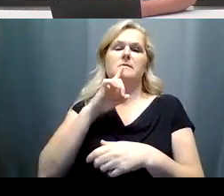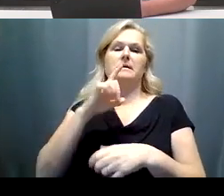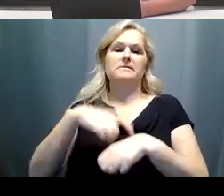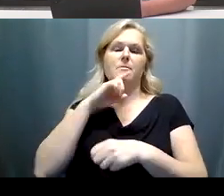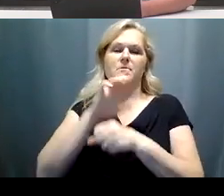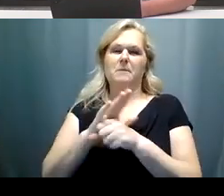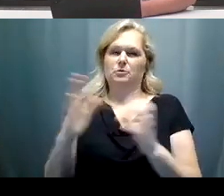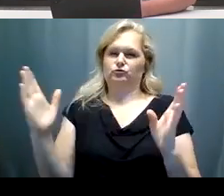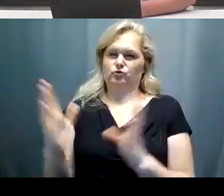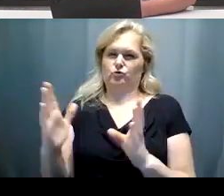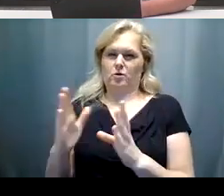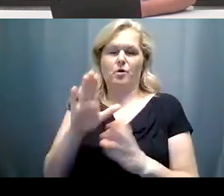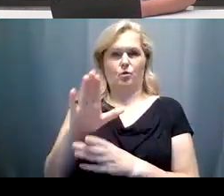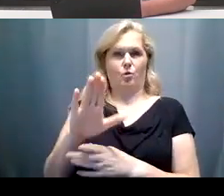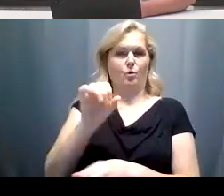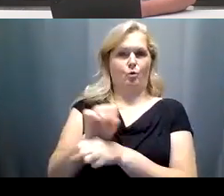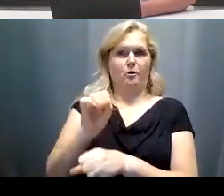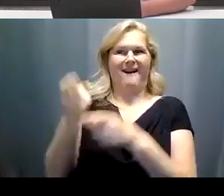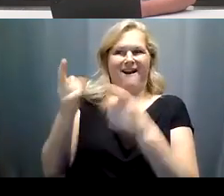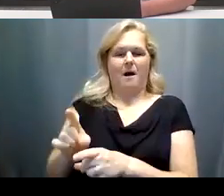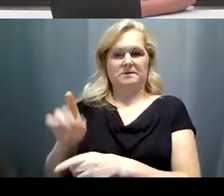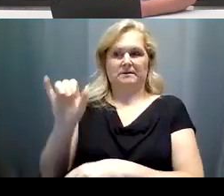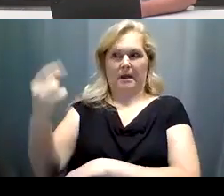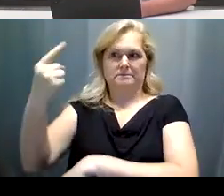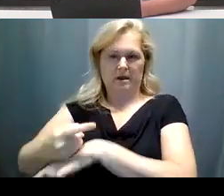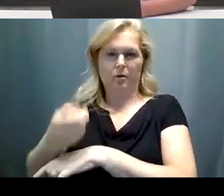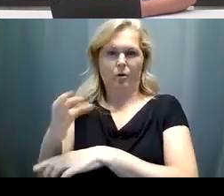or any of the four advanced polling days or both